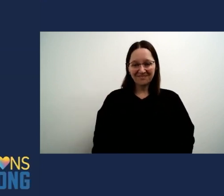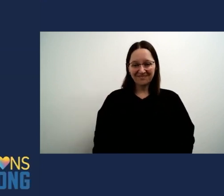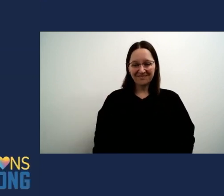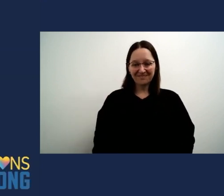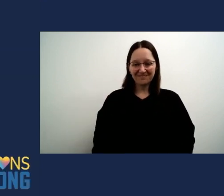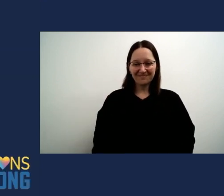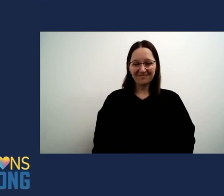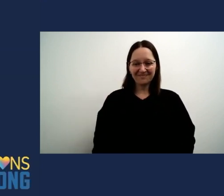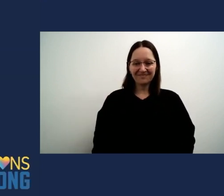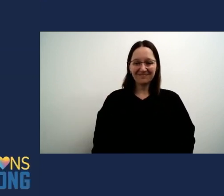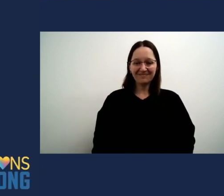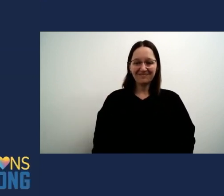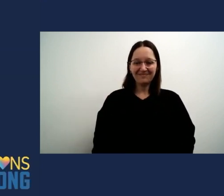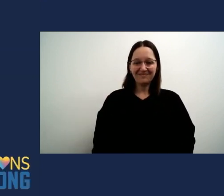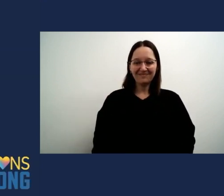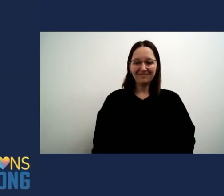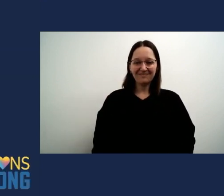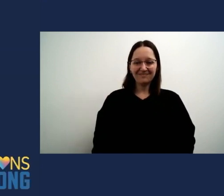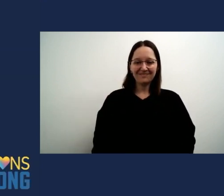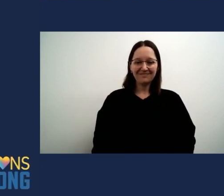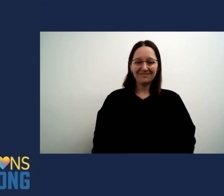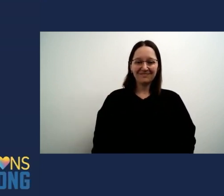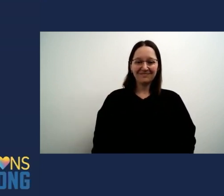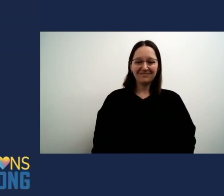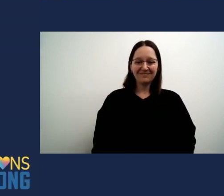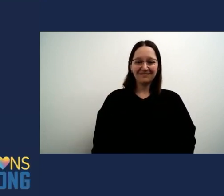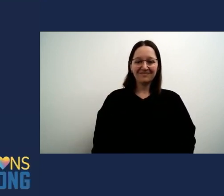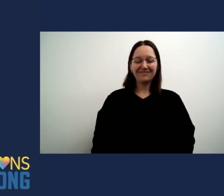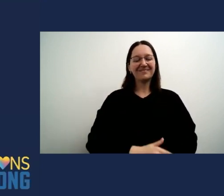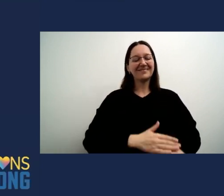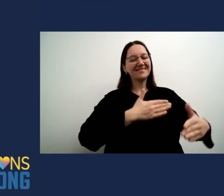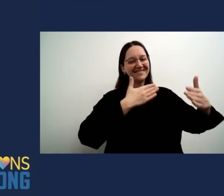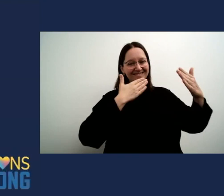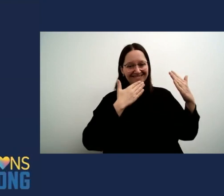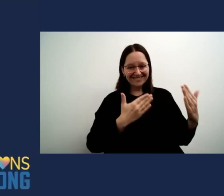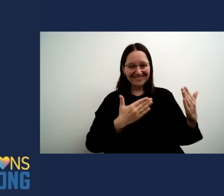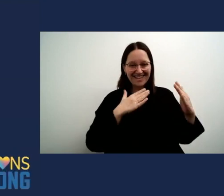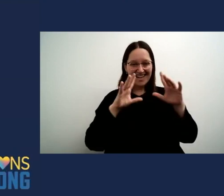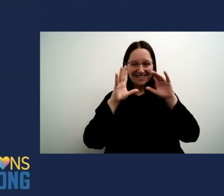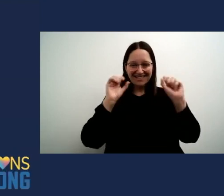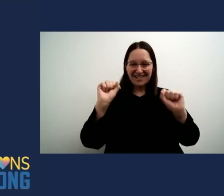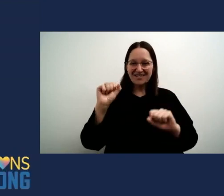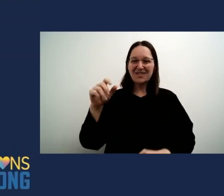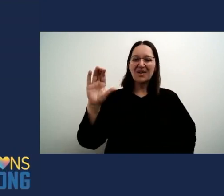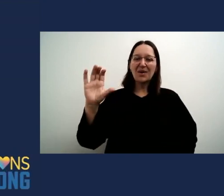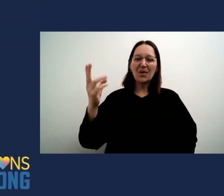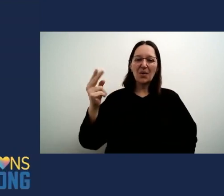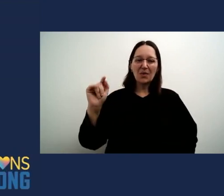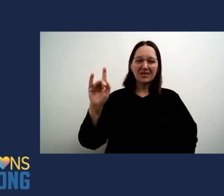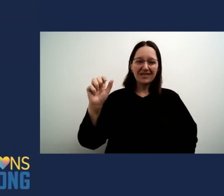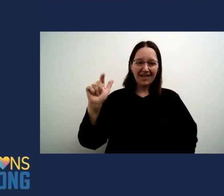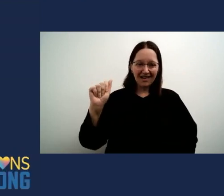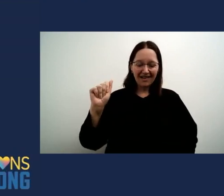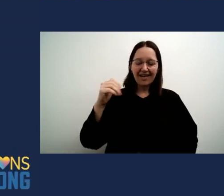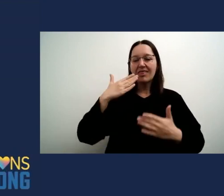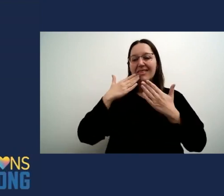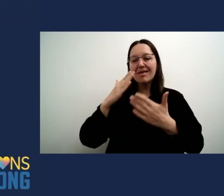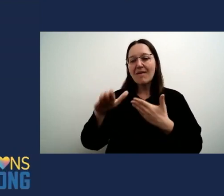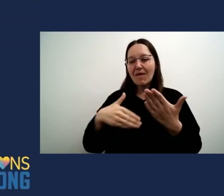collective to combat. This afternoon, our discussion will